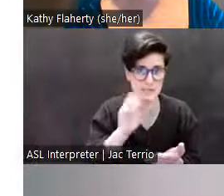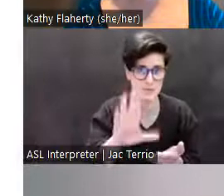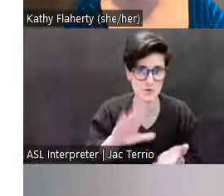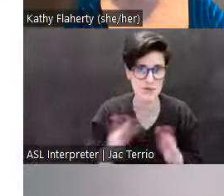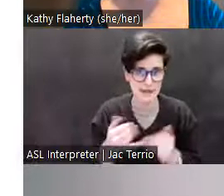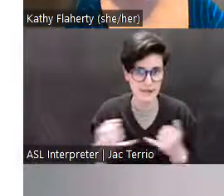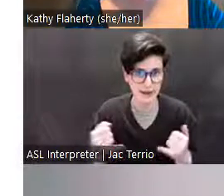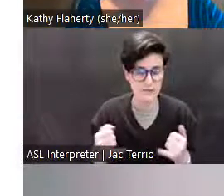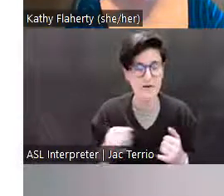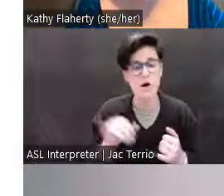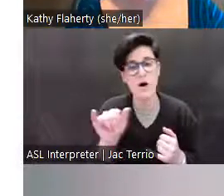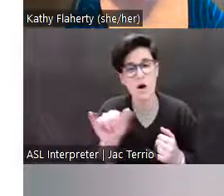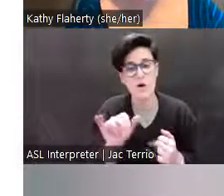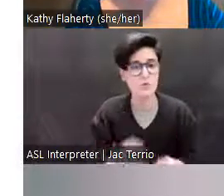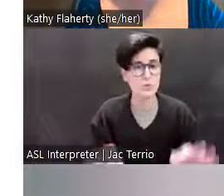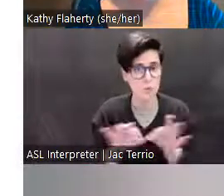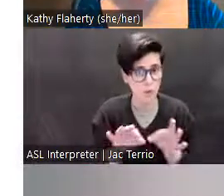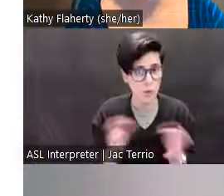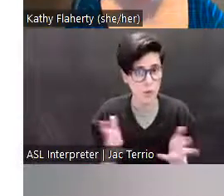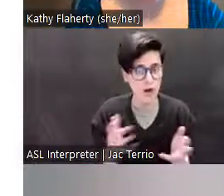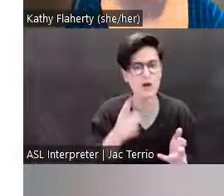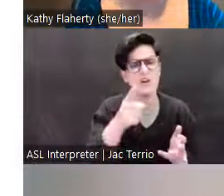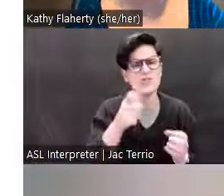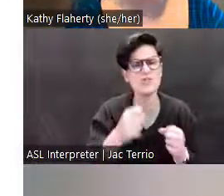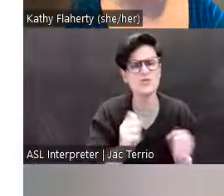you can try to consult with an attorney about the deadline.